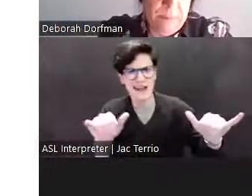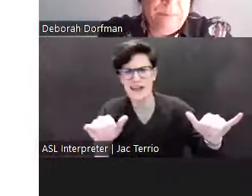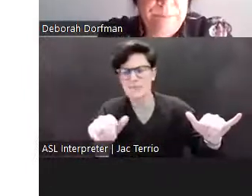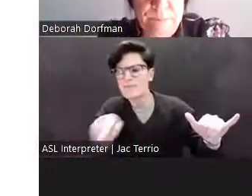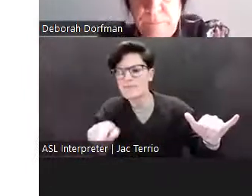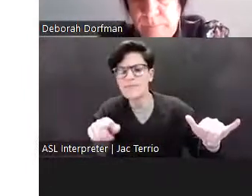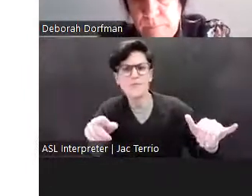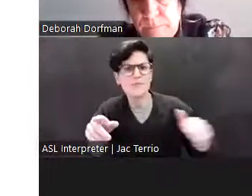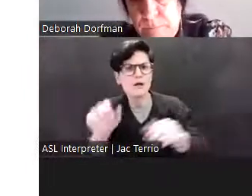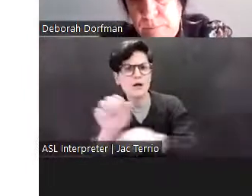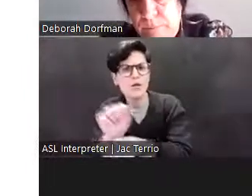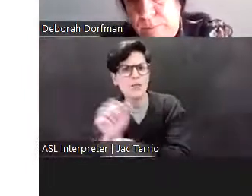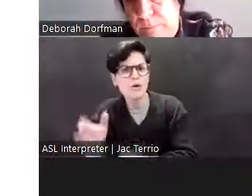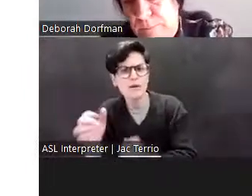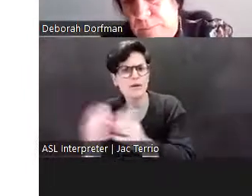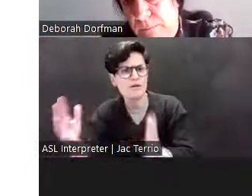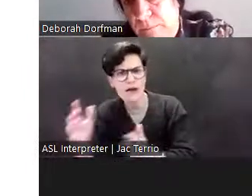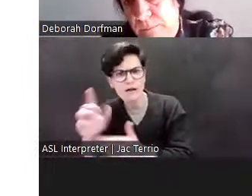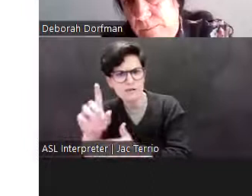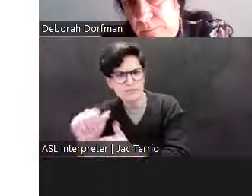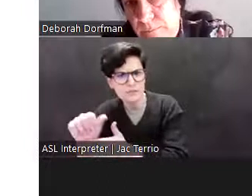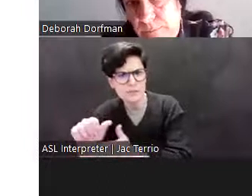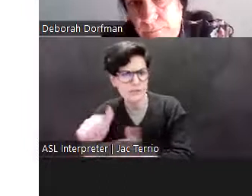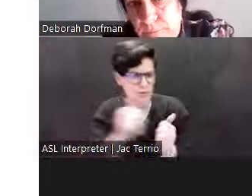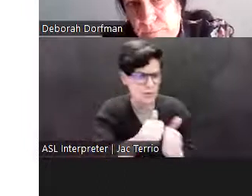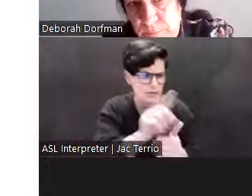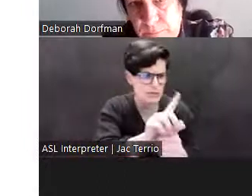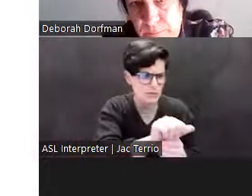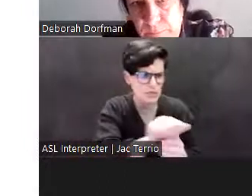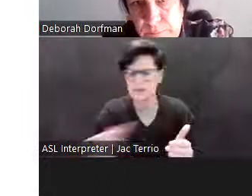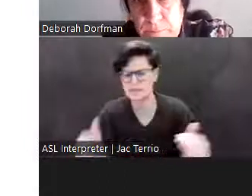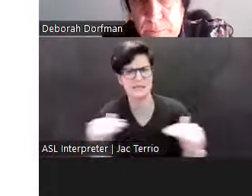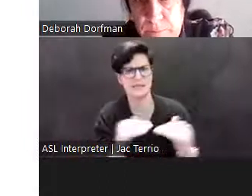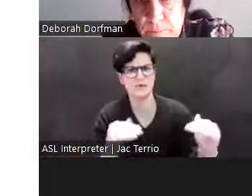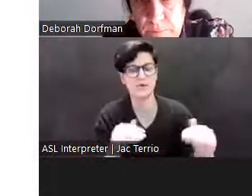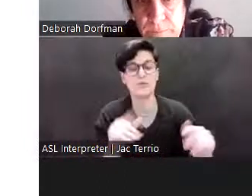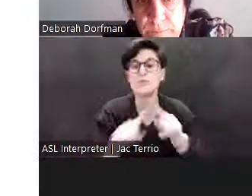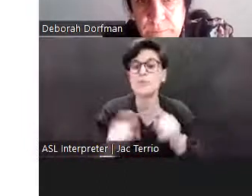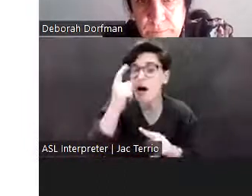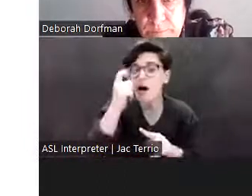15:12:50 However, sometimes employees with disabilities asked to be treated differently,